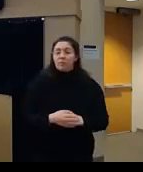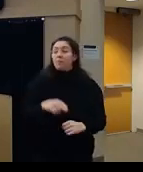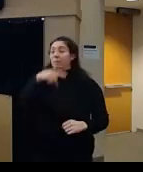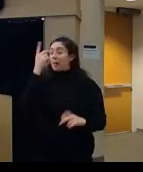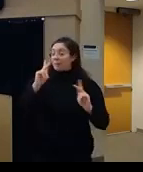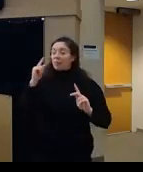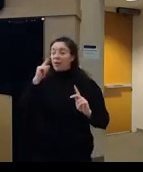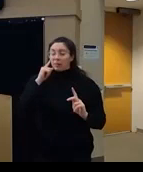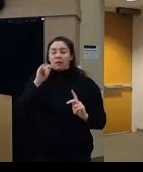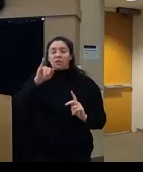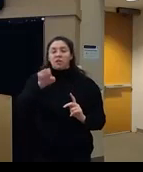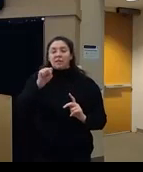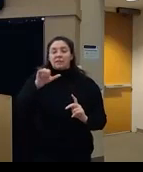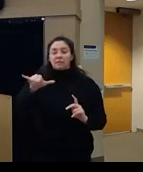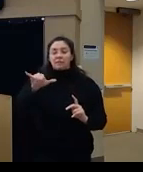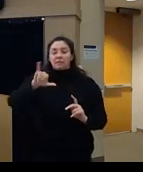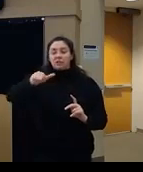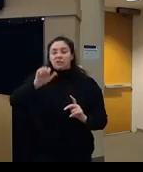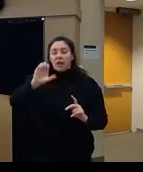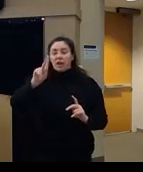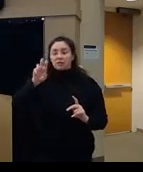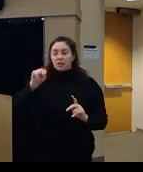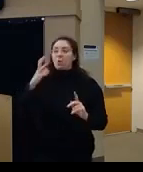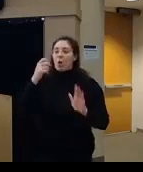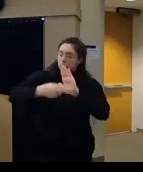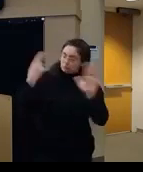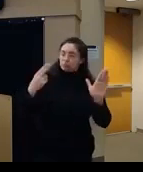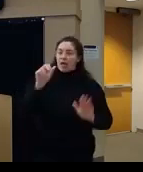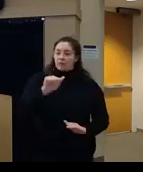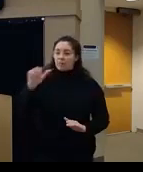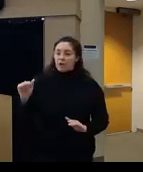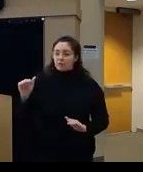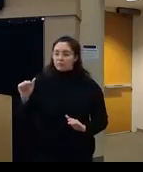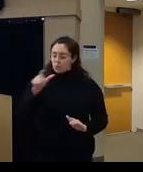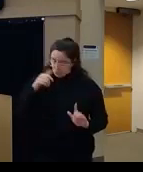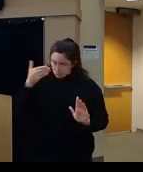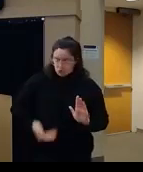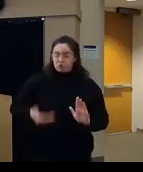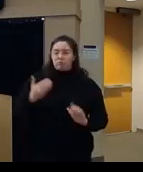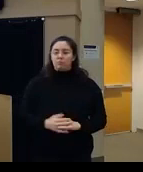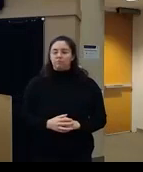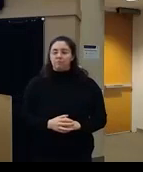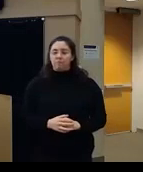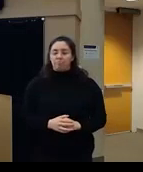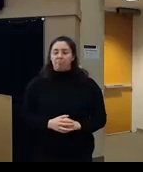it might have been Jesse jackon we want to be African-American that's who we are and after some